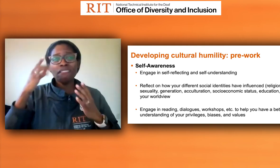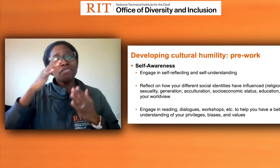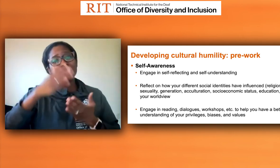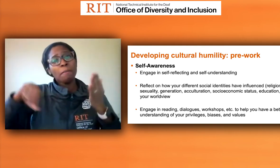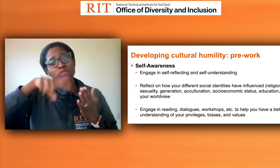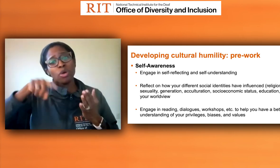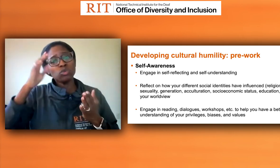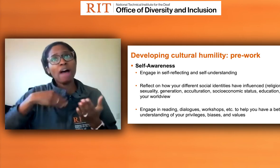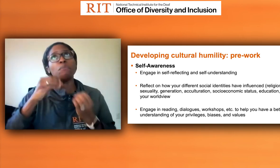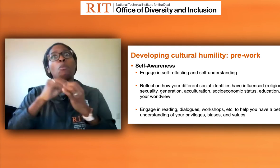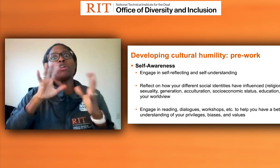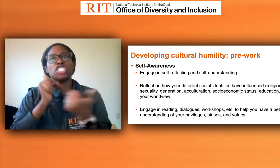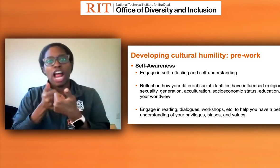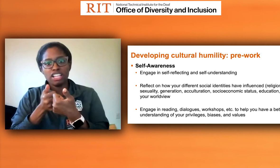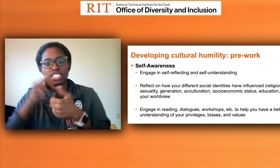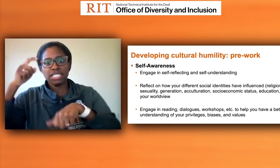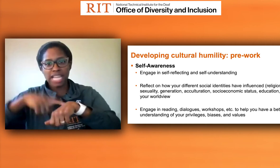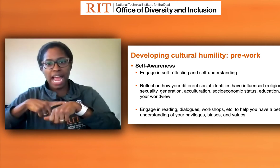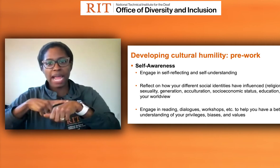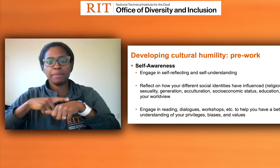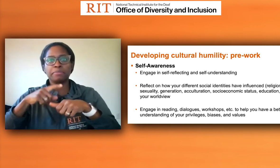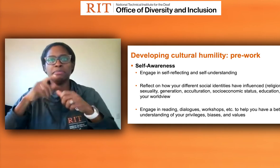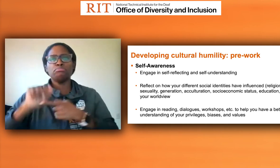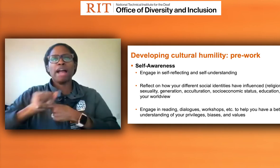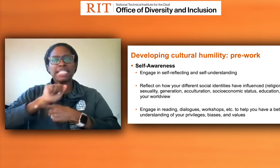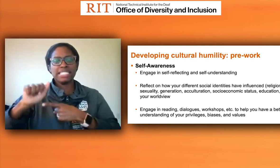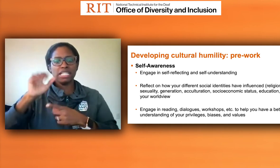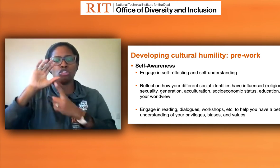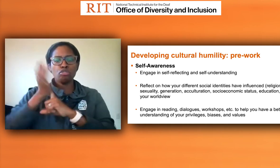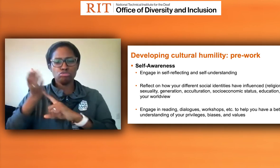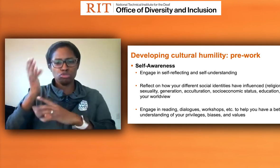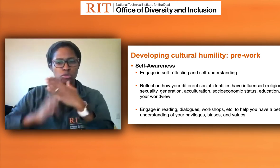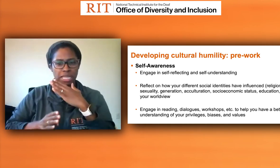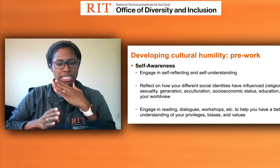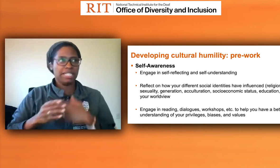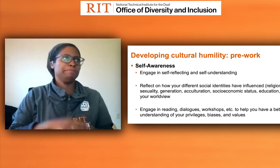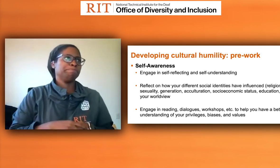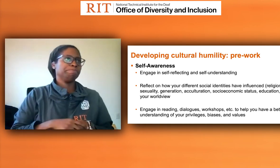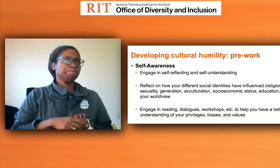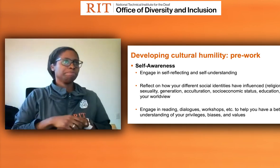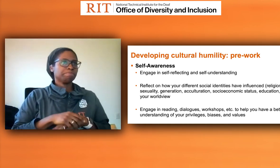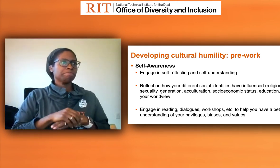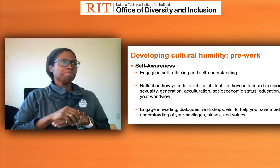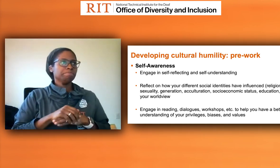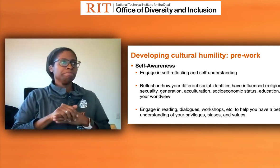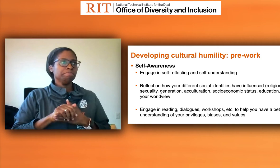and that's OK. They just might encounter more challenges in practicing cultural humility with others.